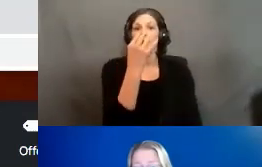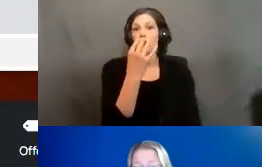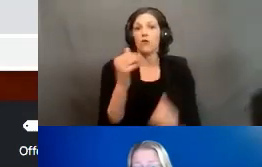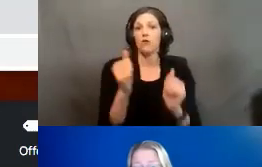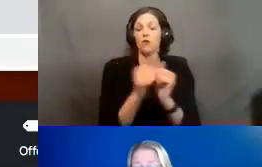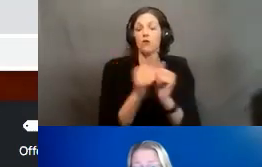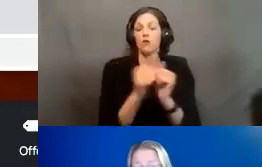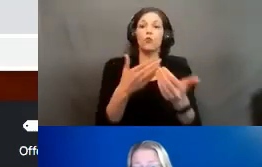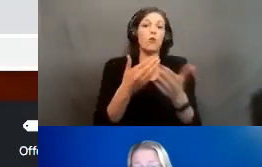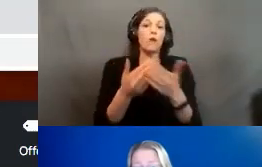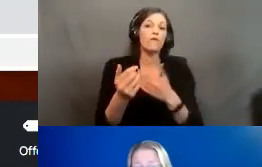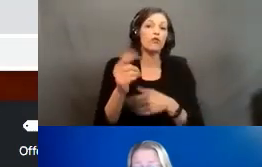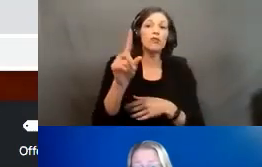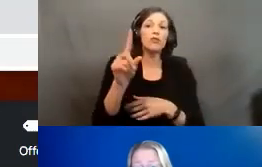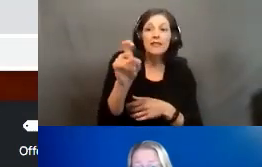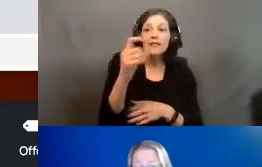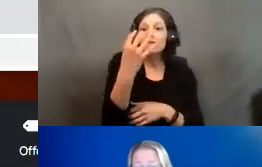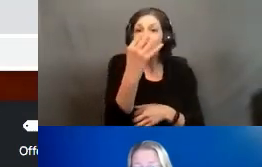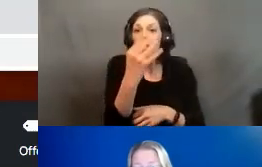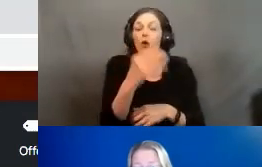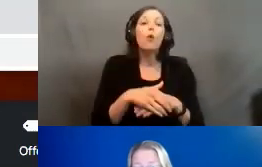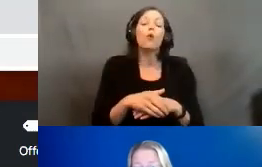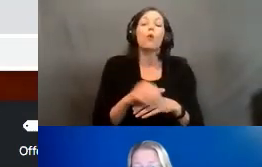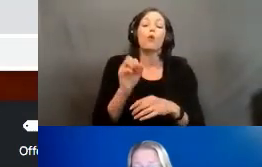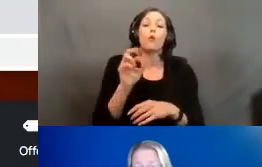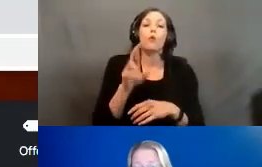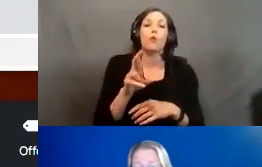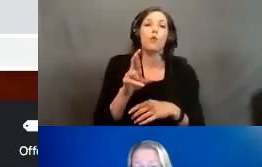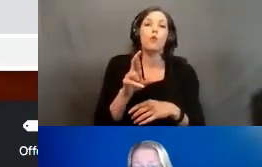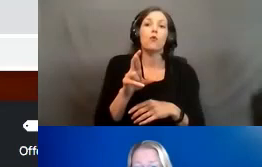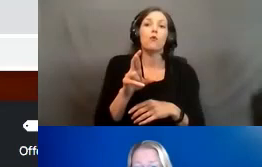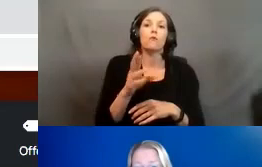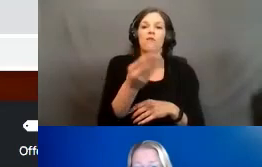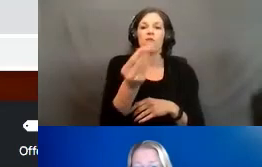12:46:11 have their video on or it can be 12:46:17 a few of you with your camera on.